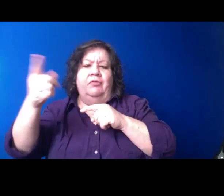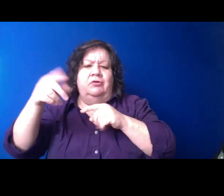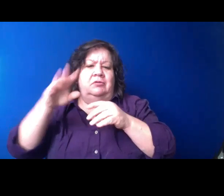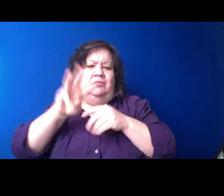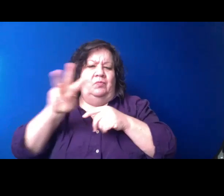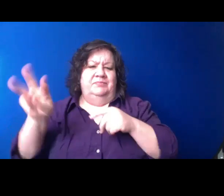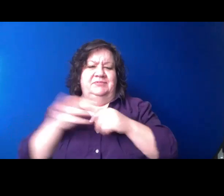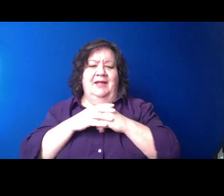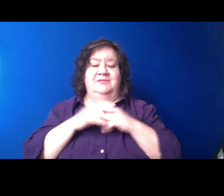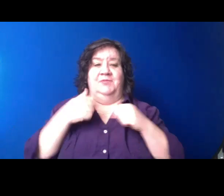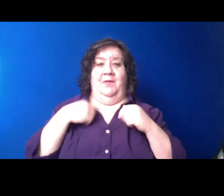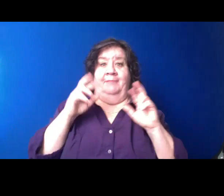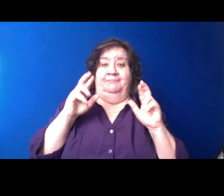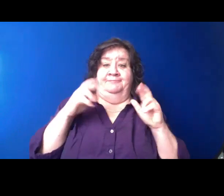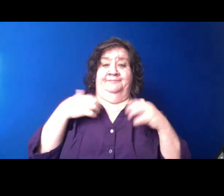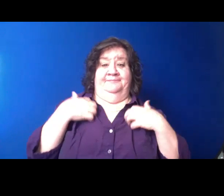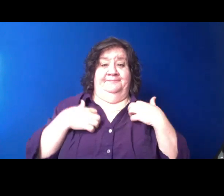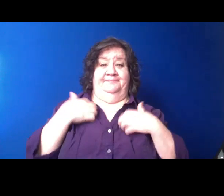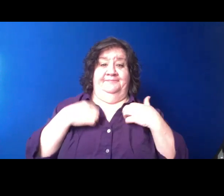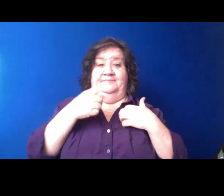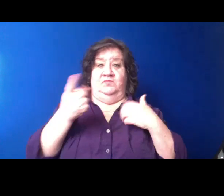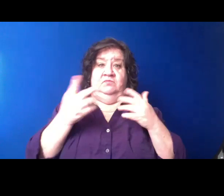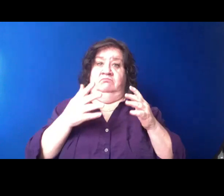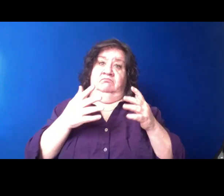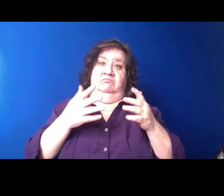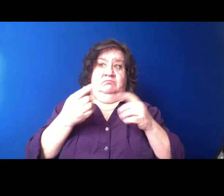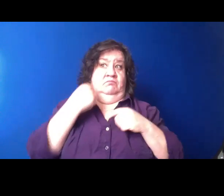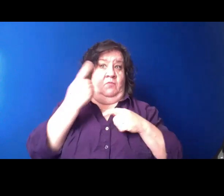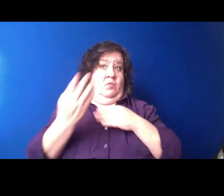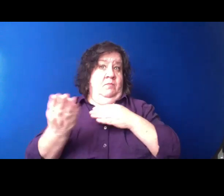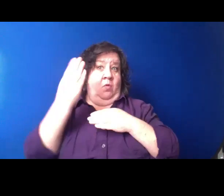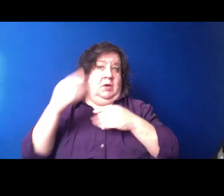logistics team for supporting and thank you so much mary kirsten and katherine for